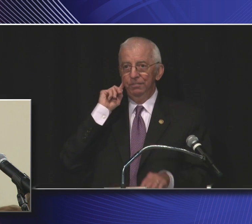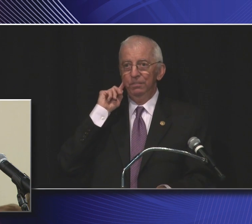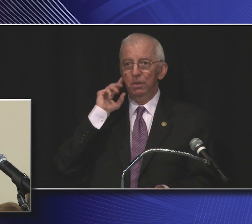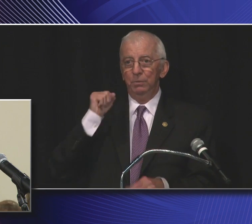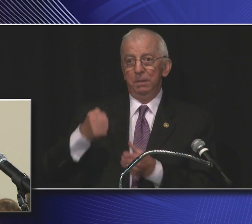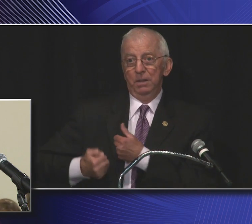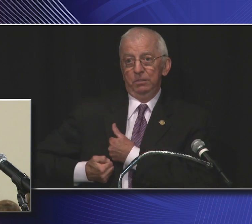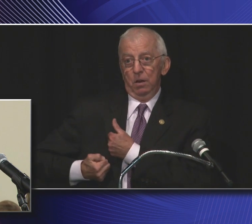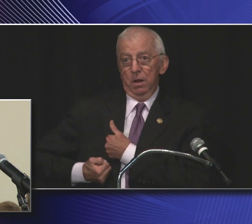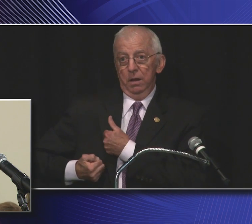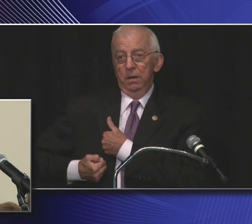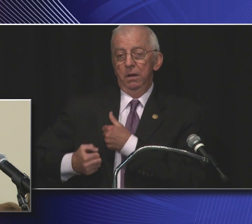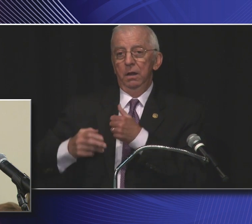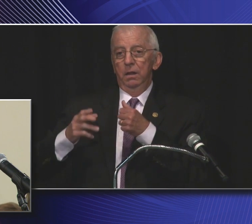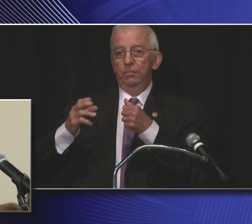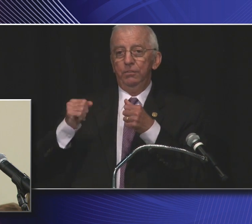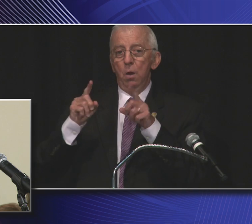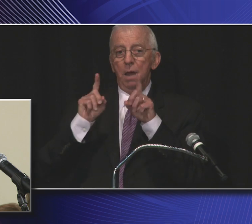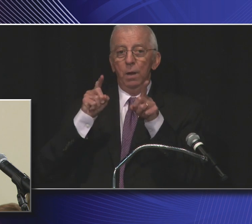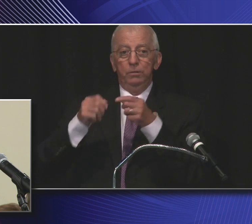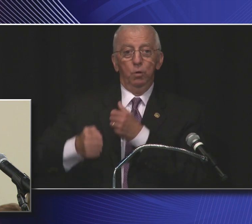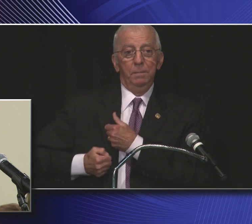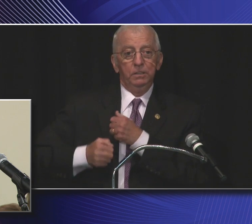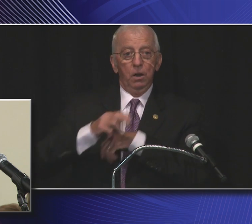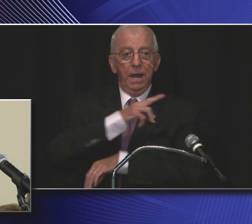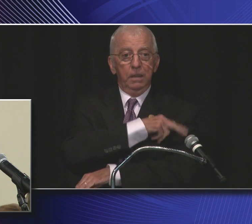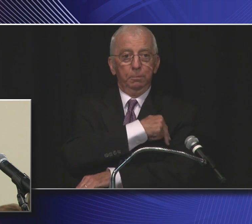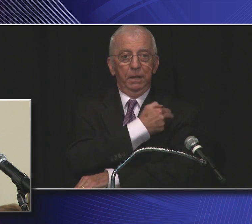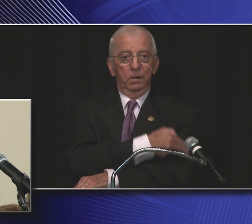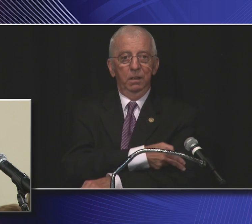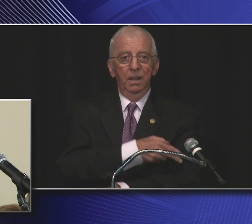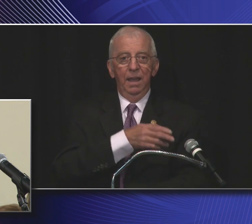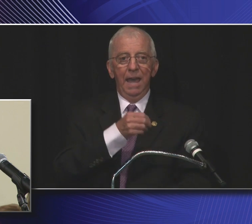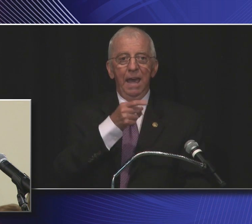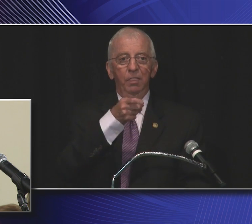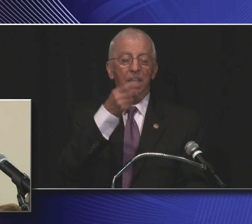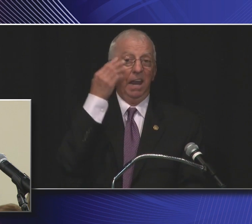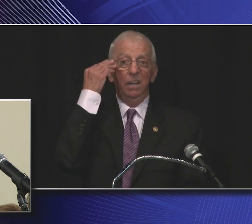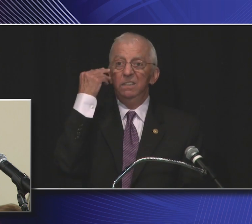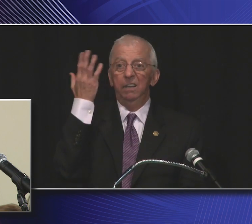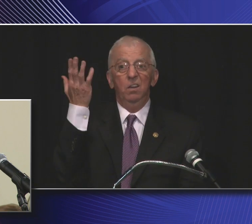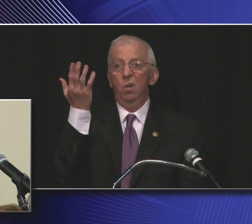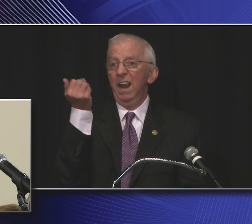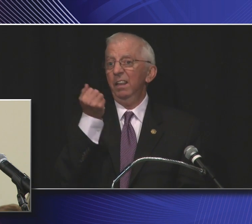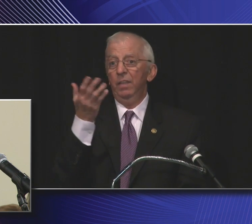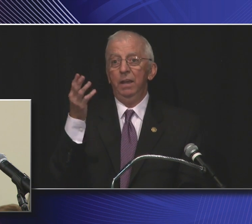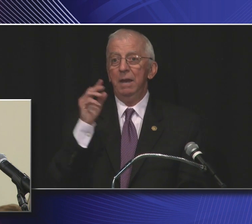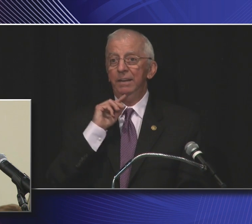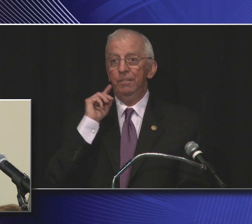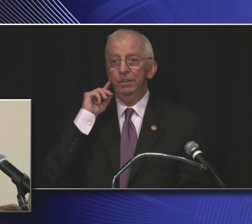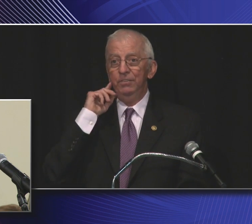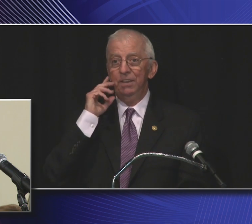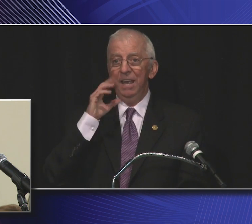I was in the military, so I went to a military hospital. And they didn't know anything about deafness.